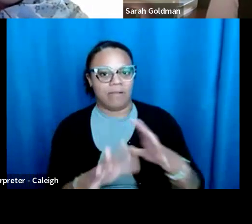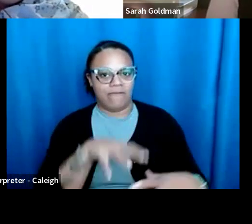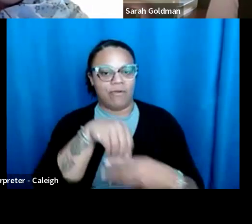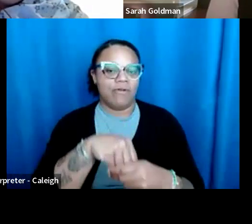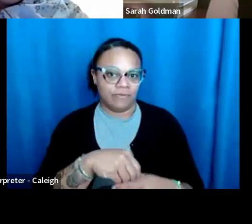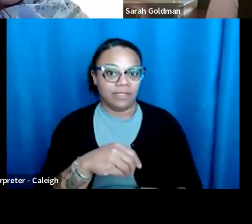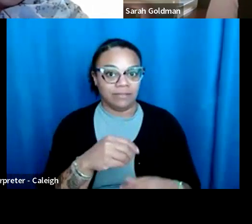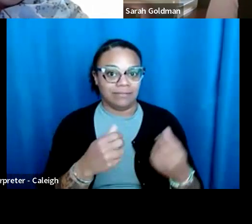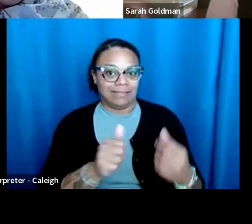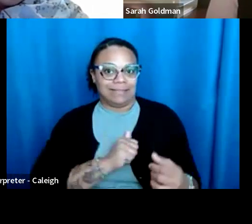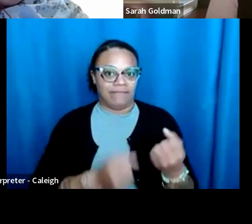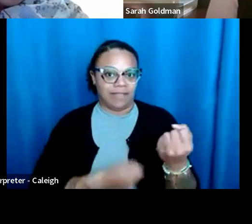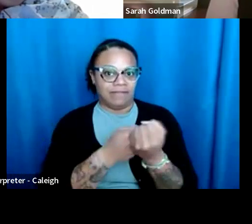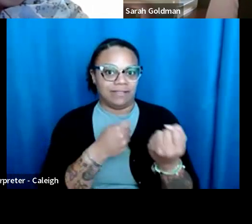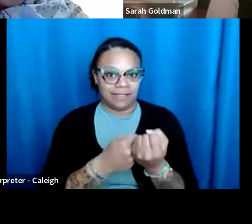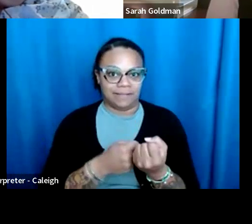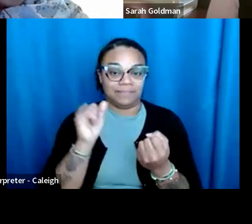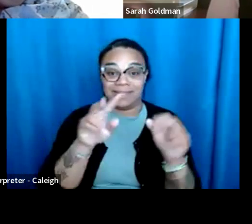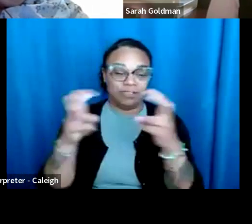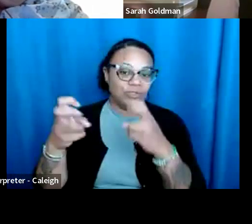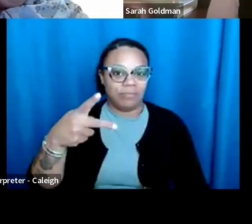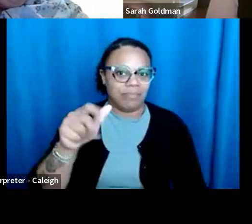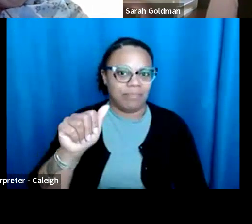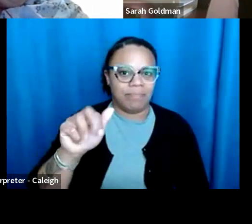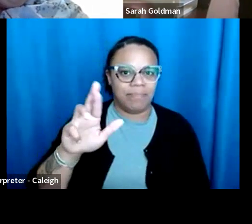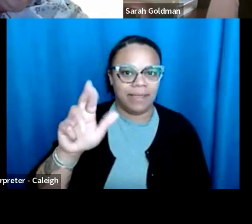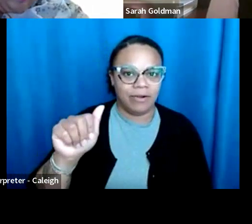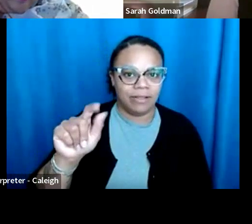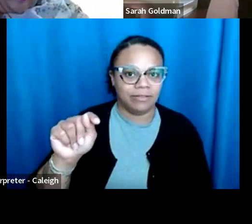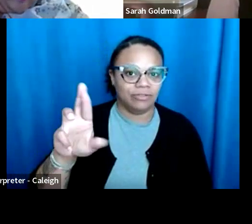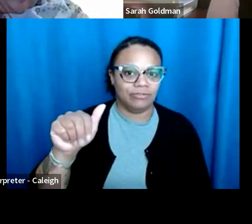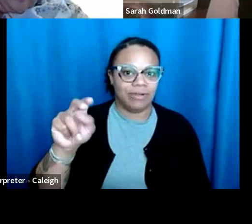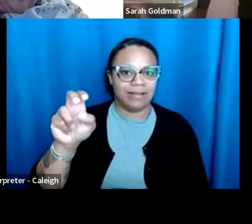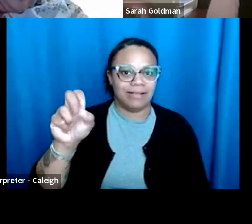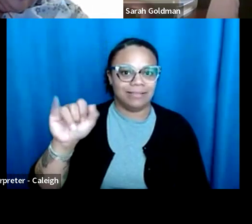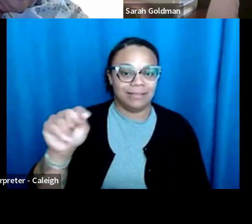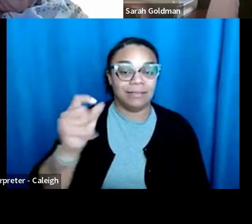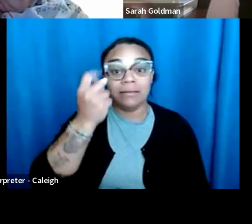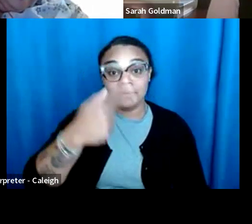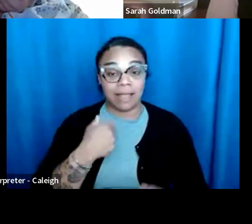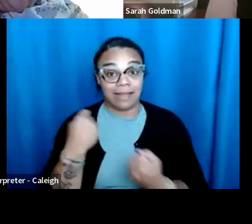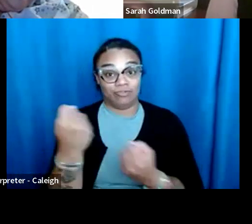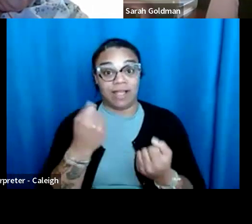Because for years, while I was in high school and college... I drive now, I'm very blessed,